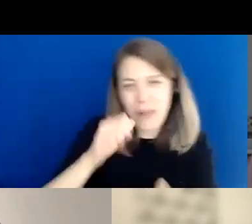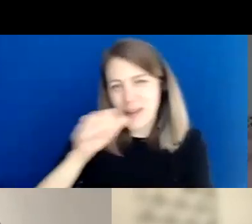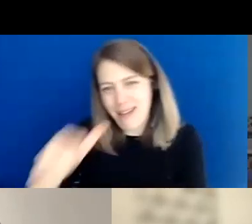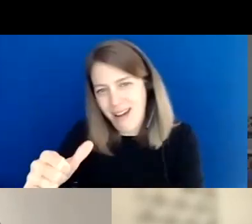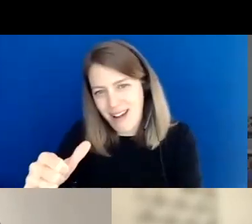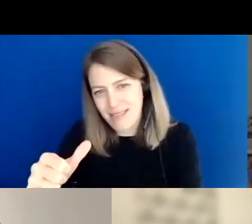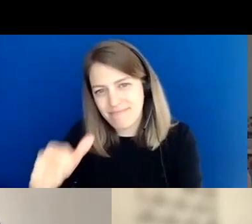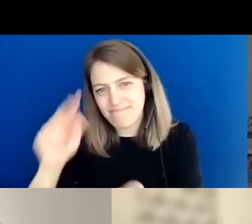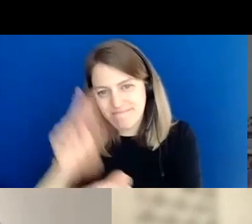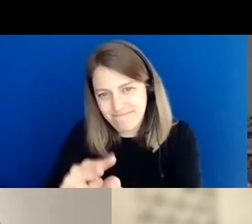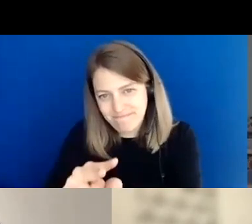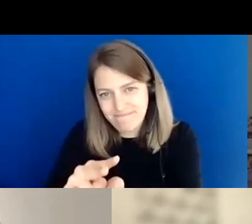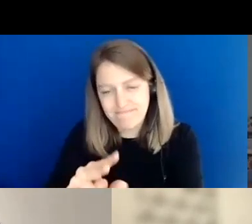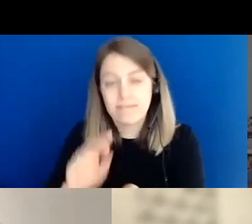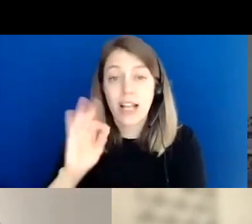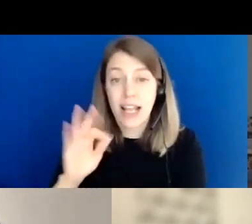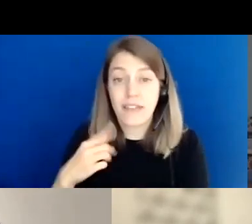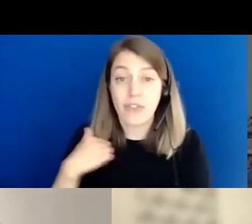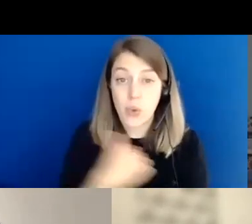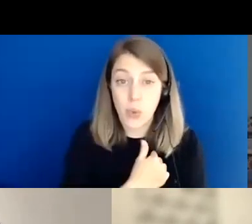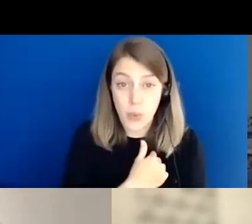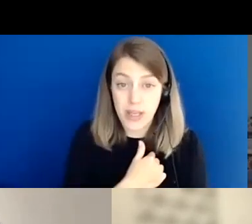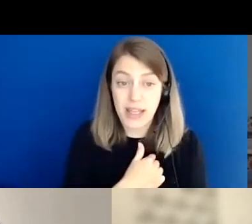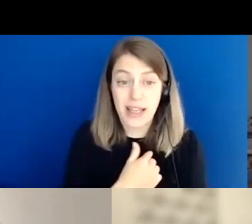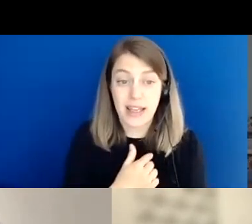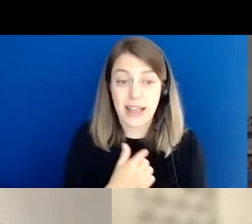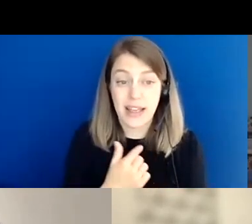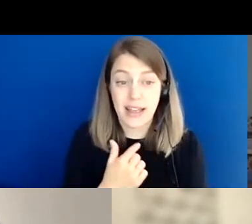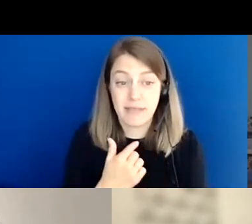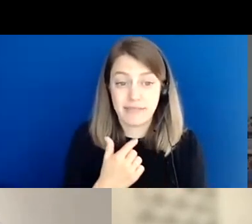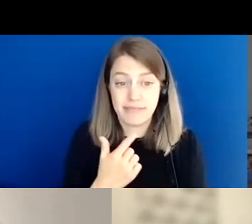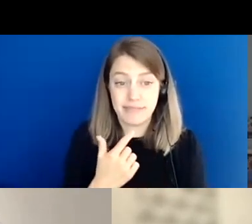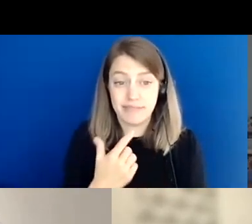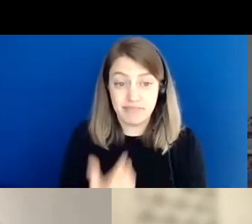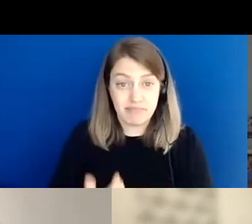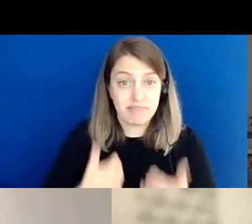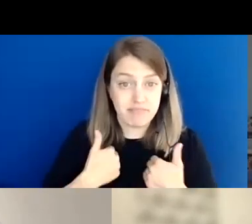If we end up with something that is not a win,